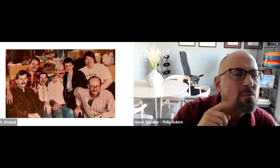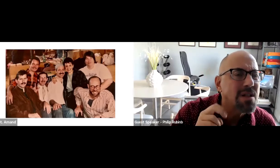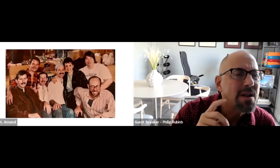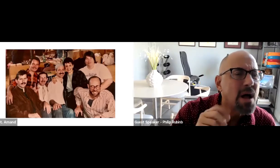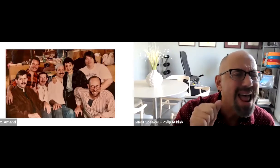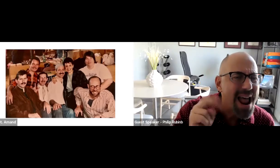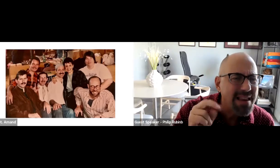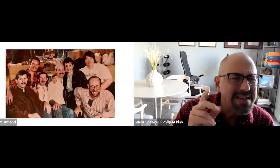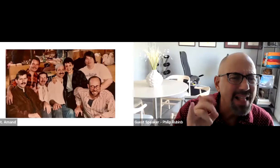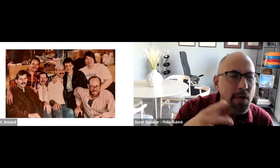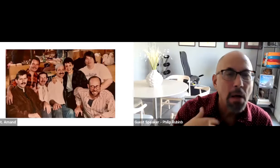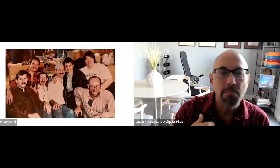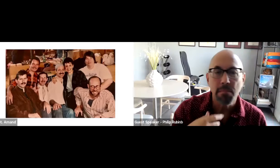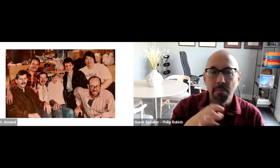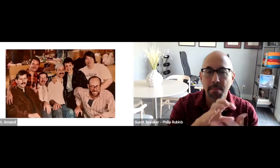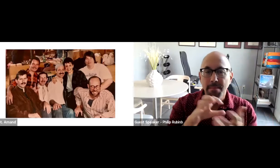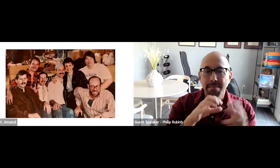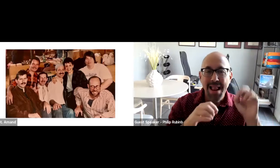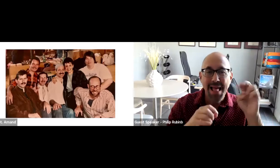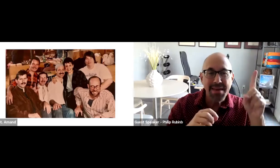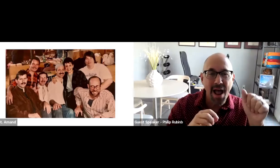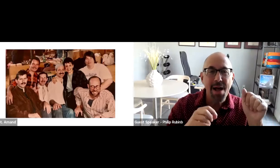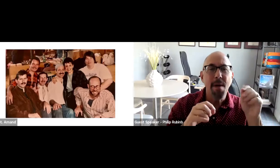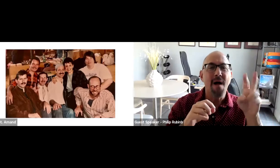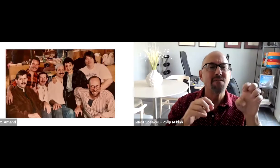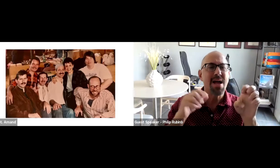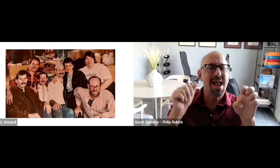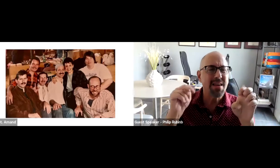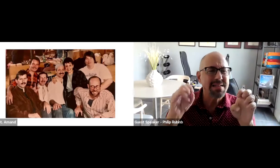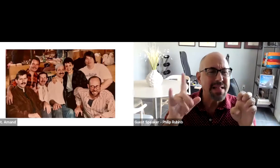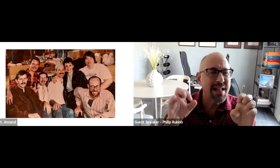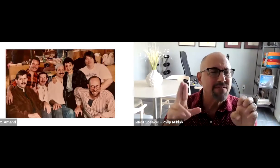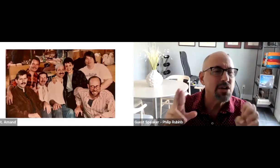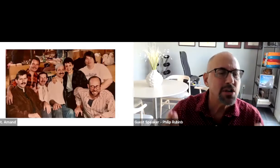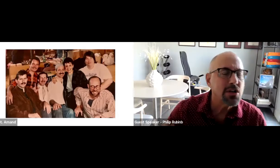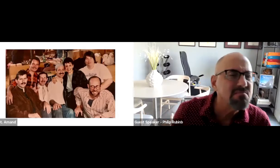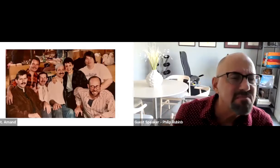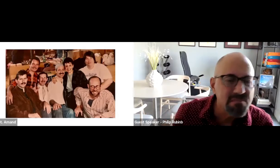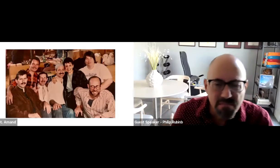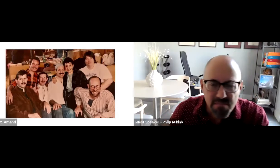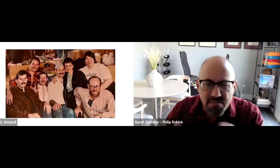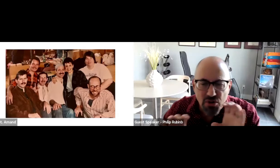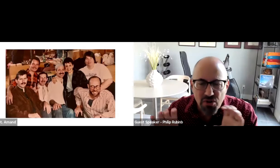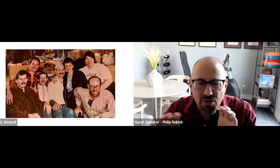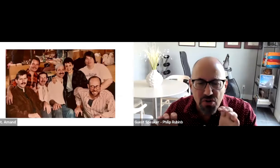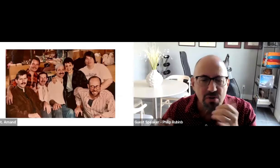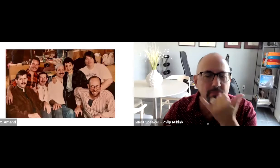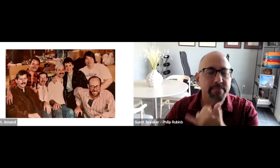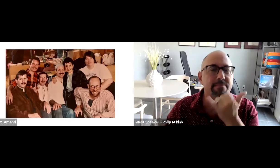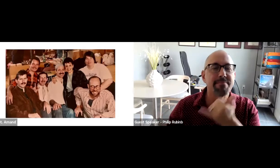Linda Bove? No. Oh, that's Ann Silver. Oh, I am getting Linda Bove and Ann Silver mixed up.